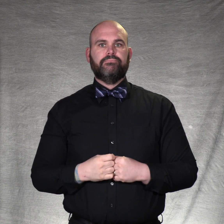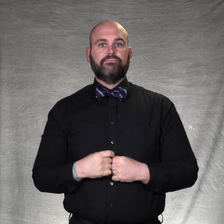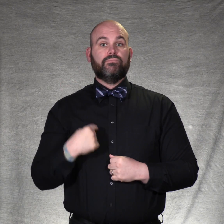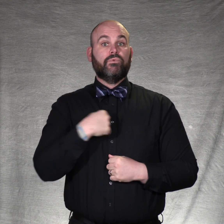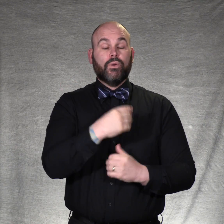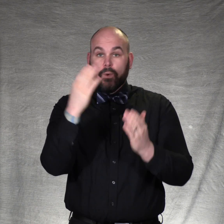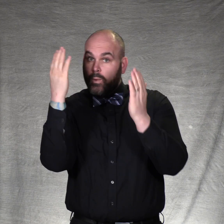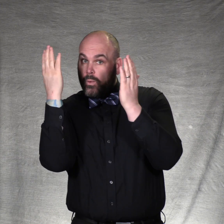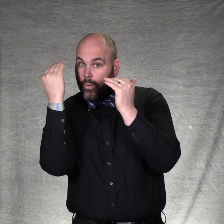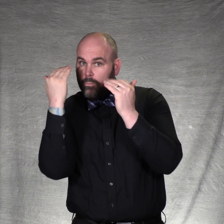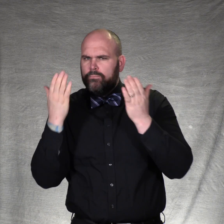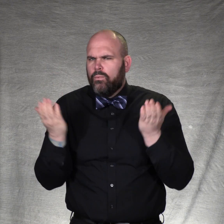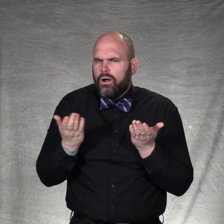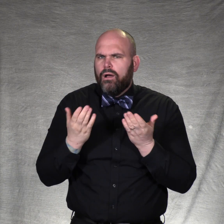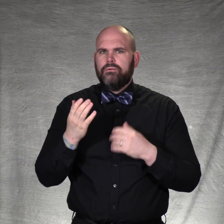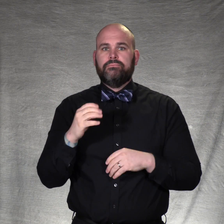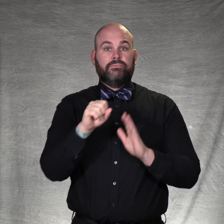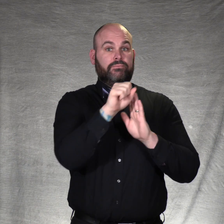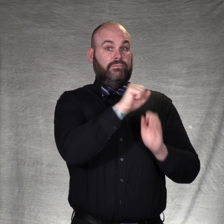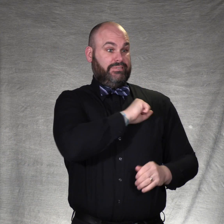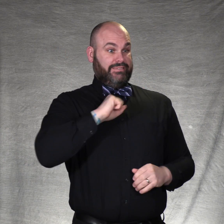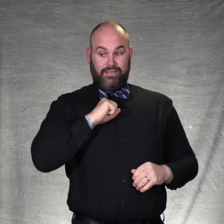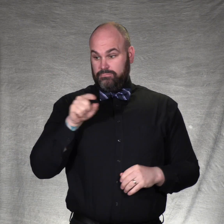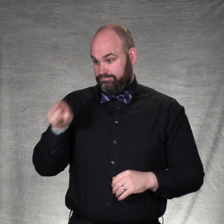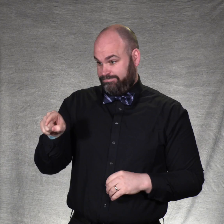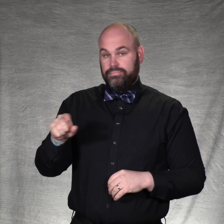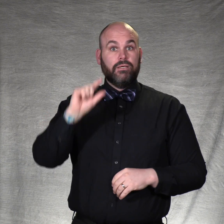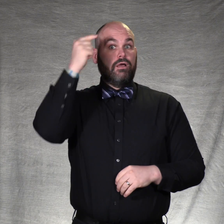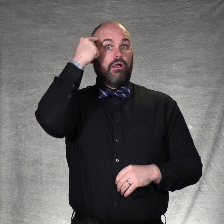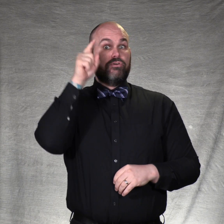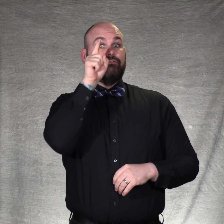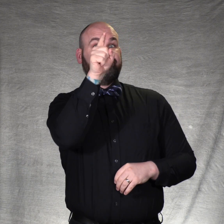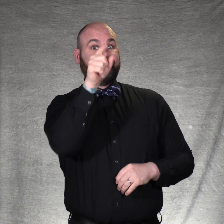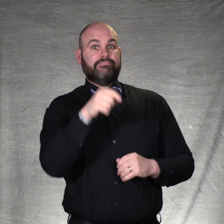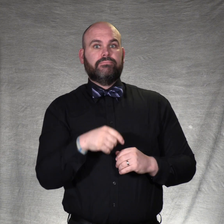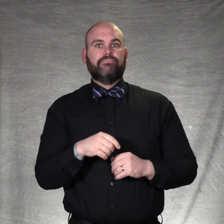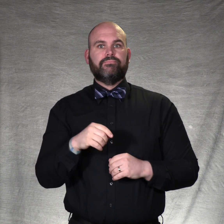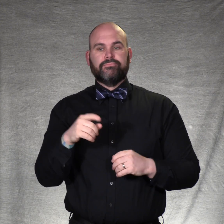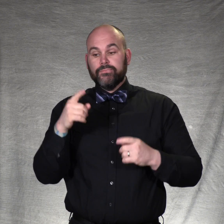We are hopeful that the Senate and Governor will